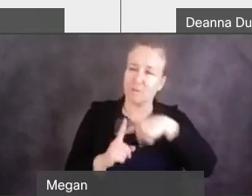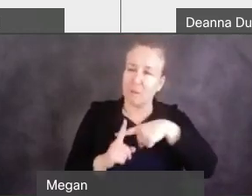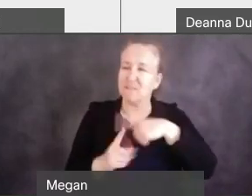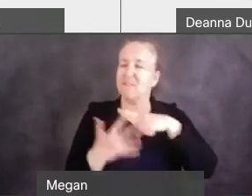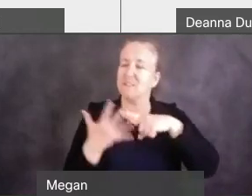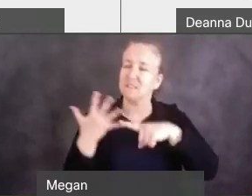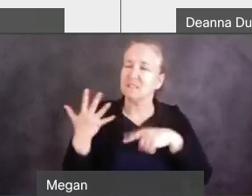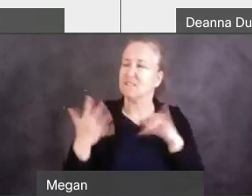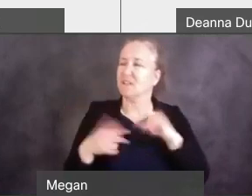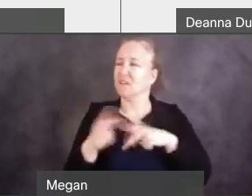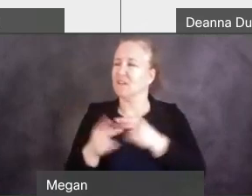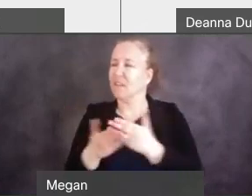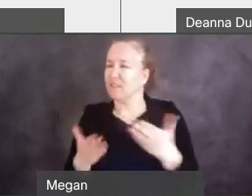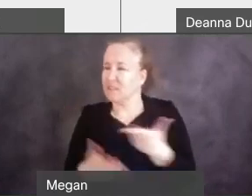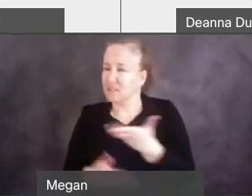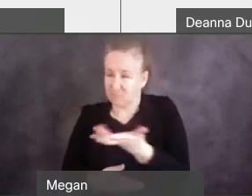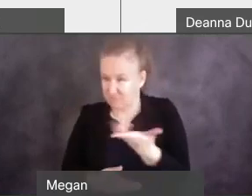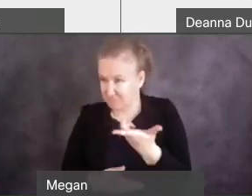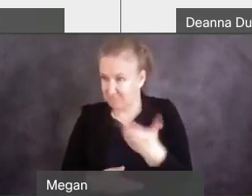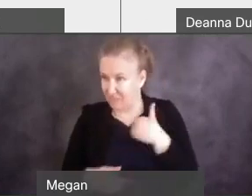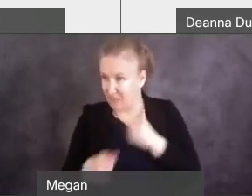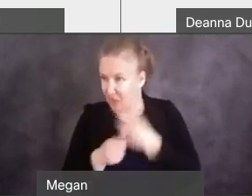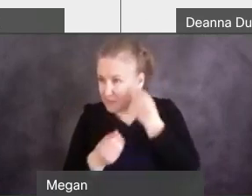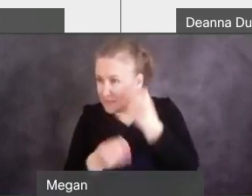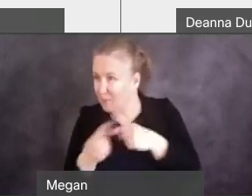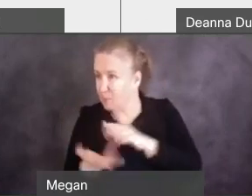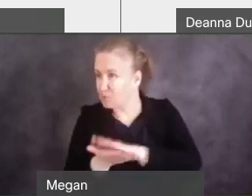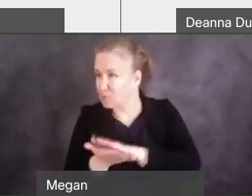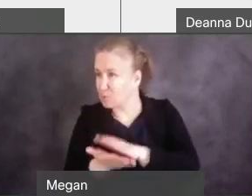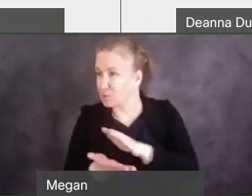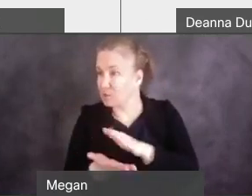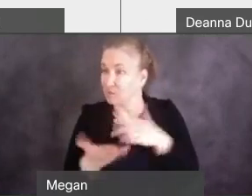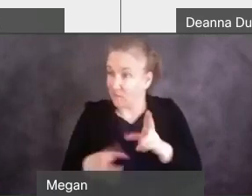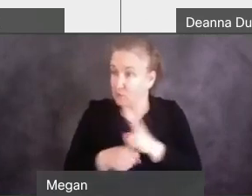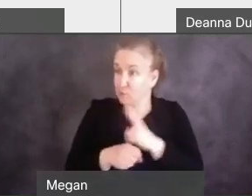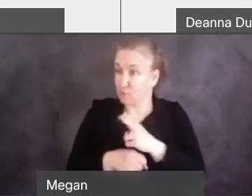things. Do you have an update on schools that have used it and, you know, how it's worked?